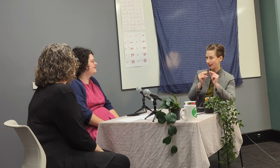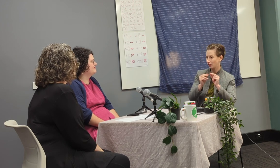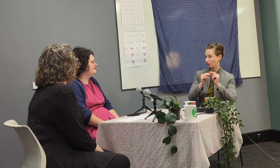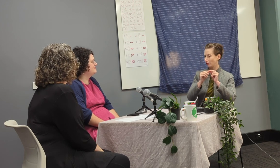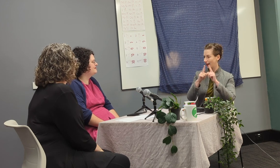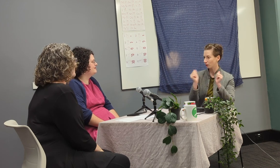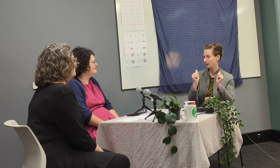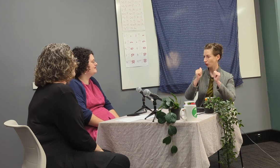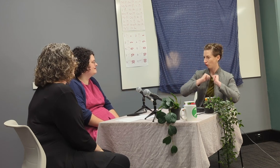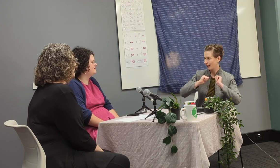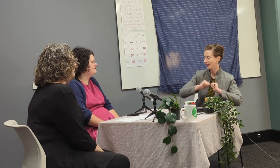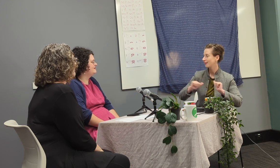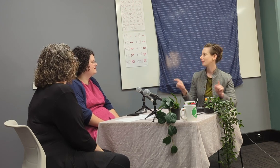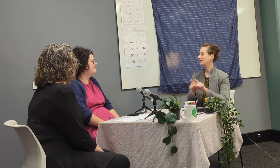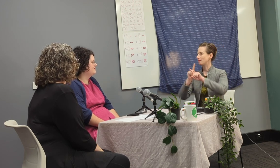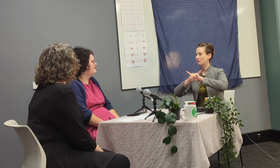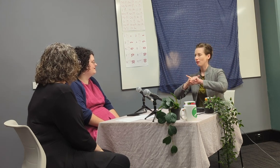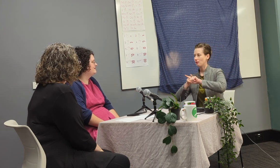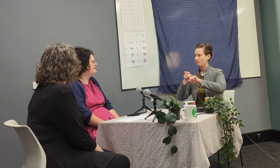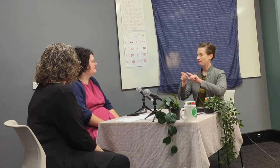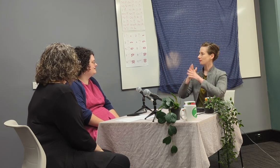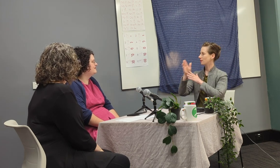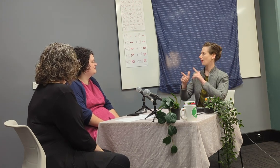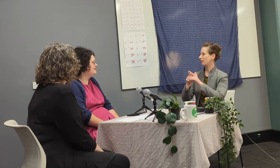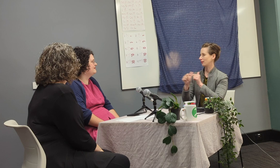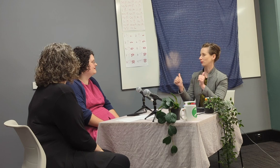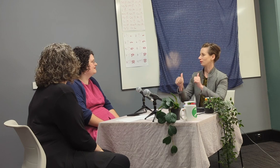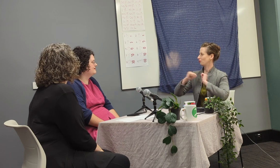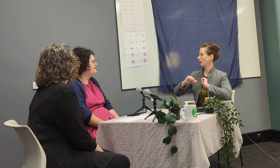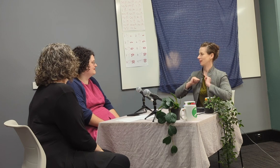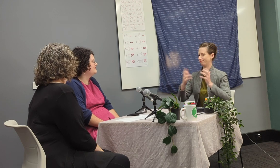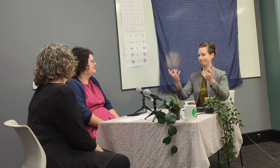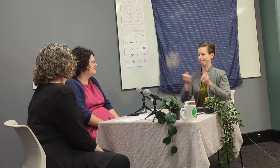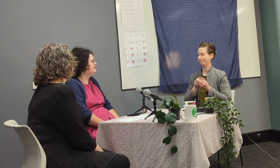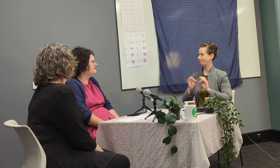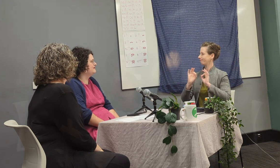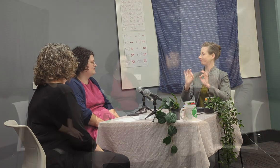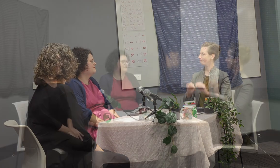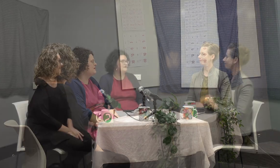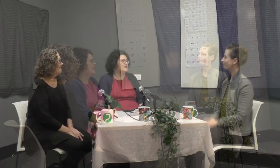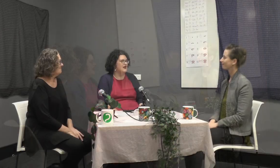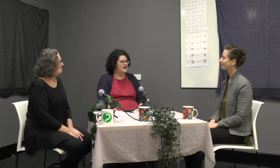I was very lucky to have had that speech and linguistic training and also sign language training.